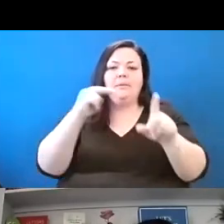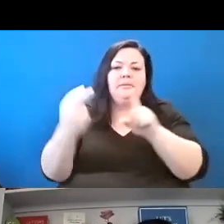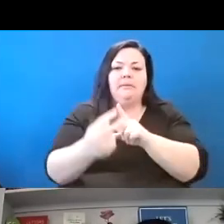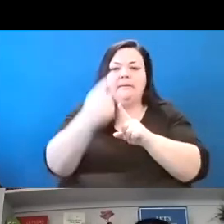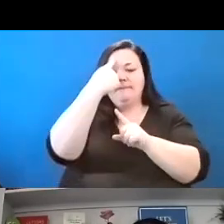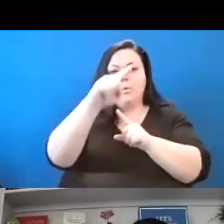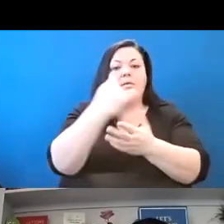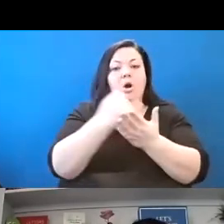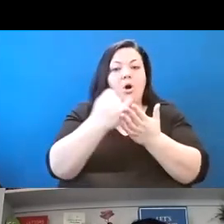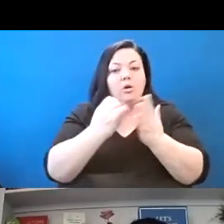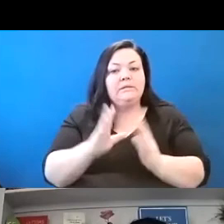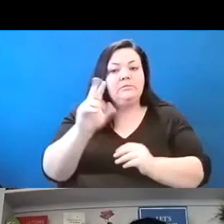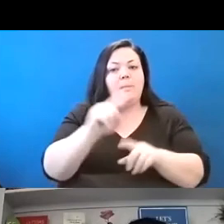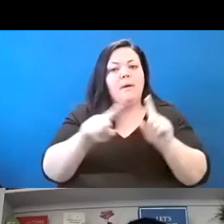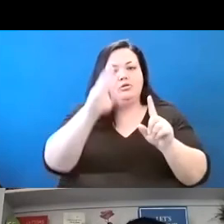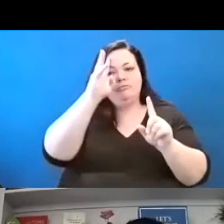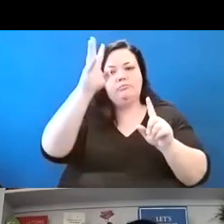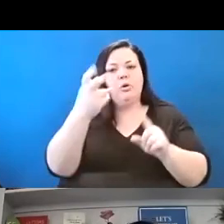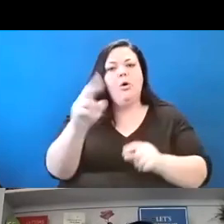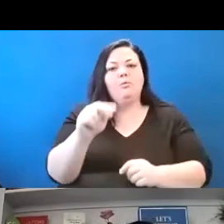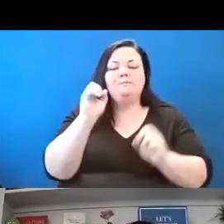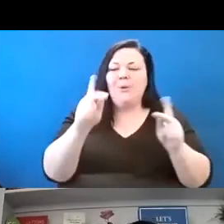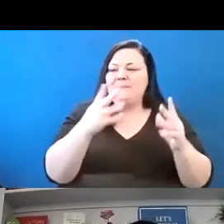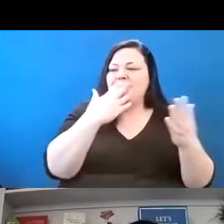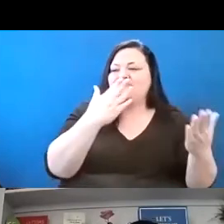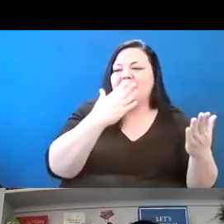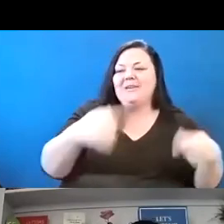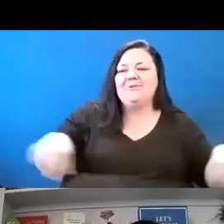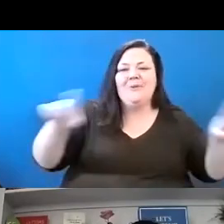but to create your own all right thank you all so much for being with me today